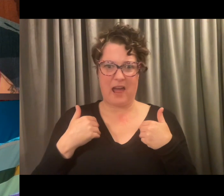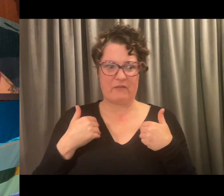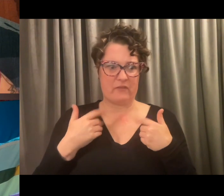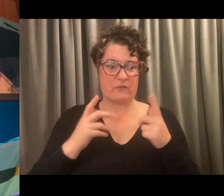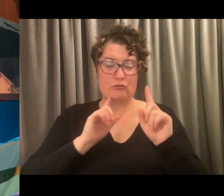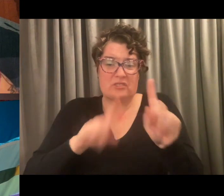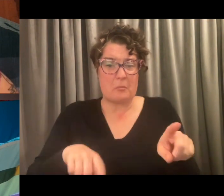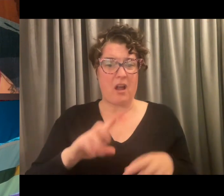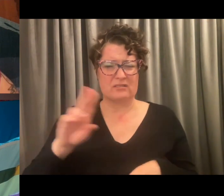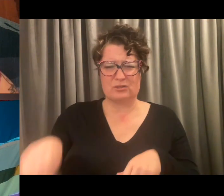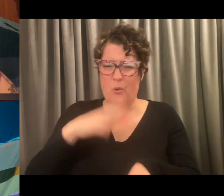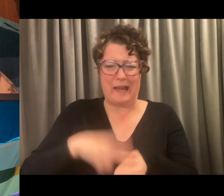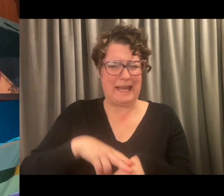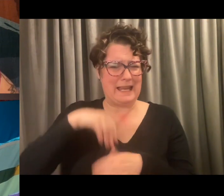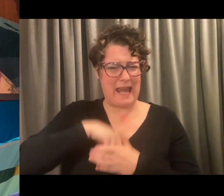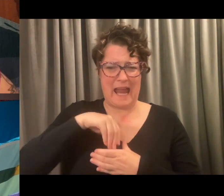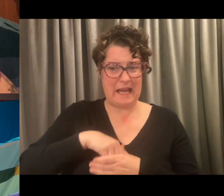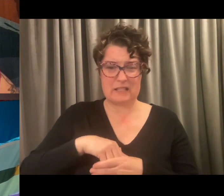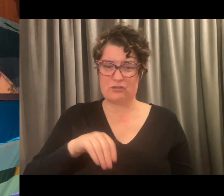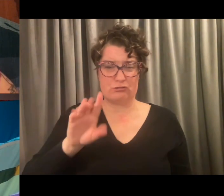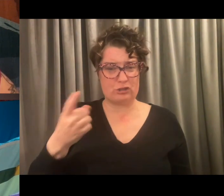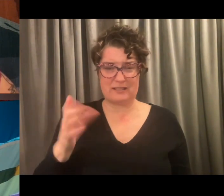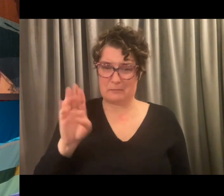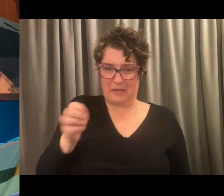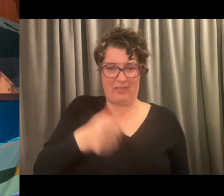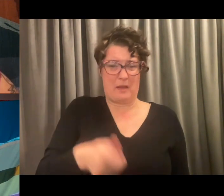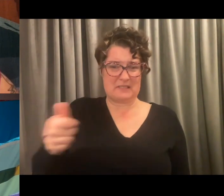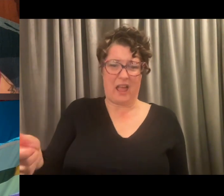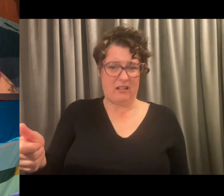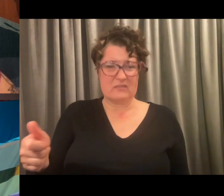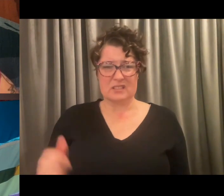But I mean, you know, I also know kids that are like really struggling,